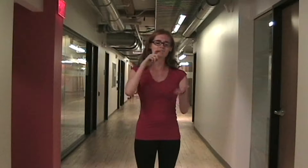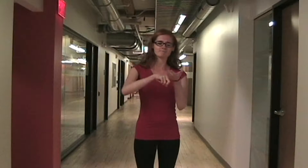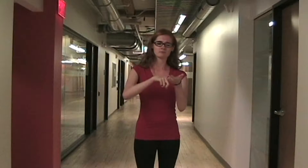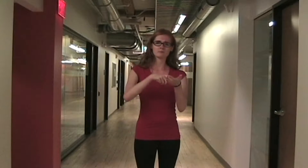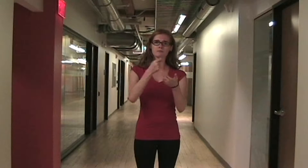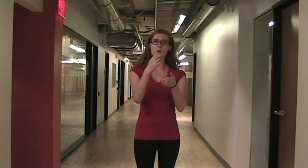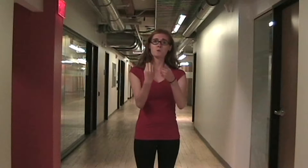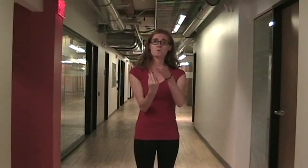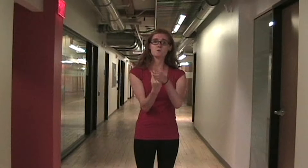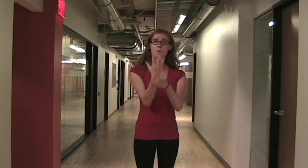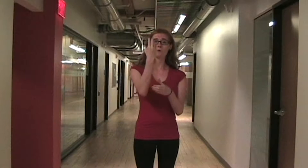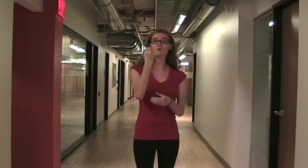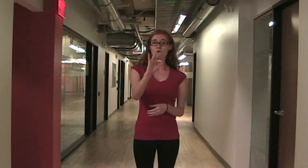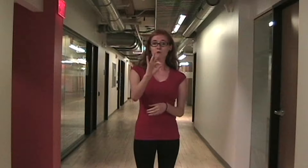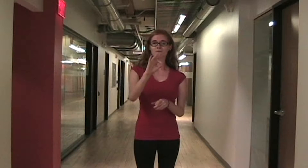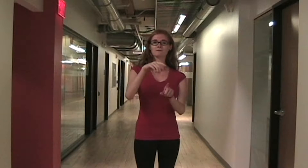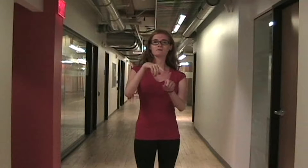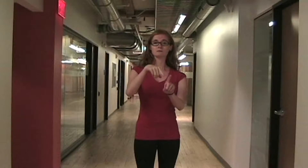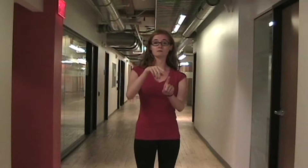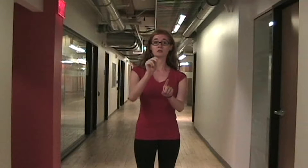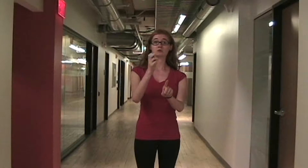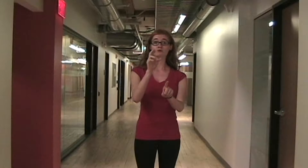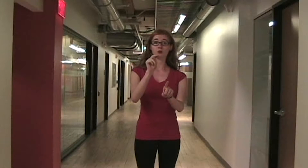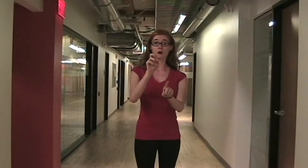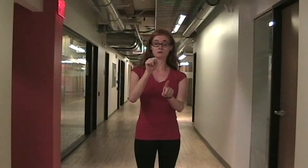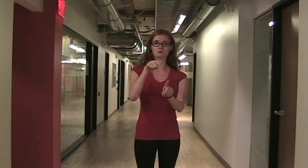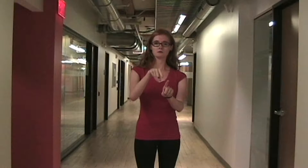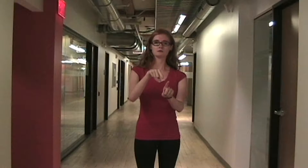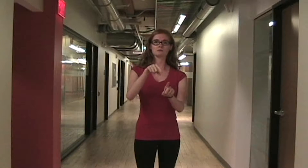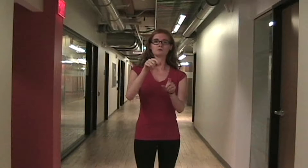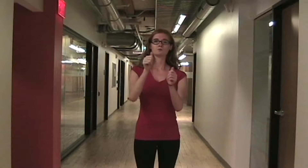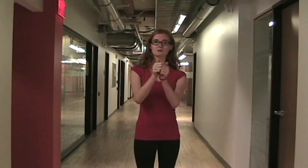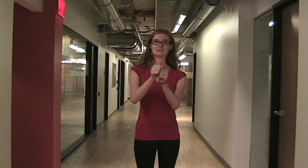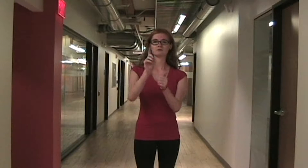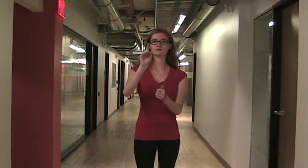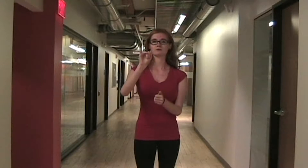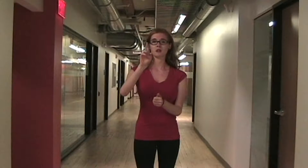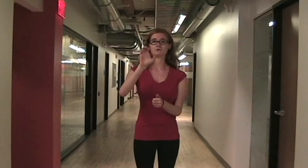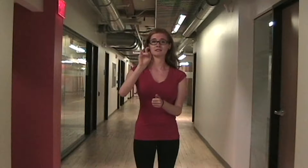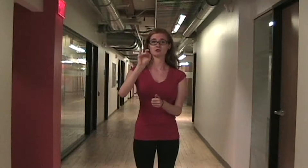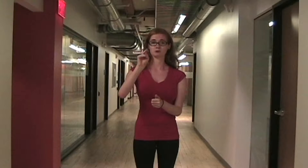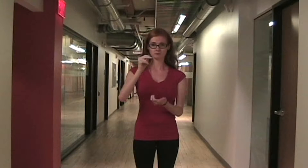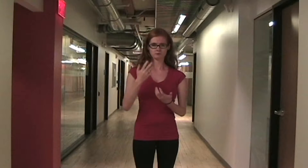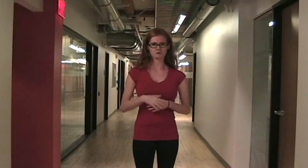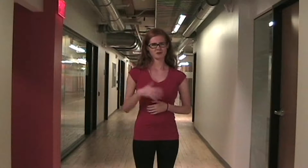The goal is to determine which factors influence the directionality of neuron growth.